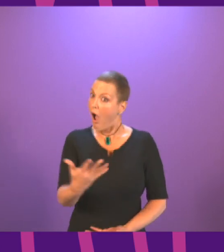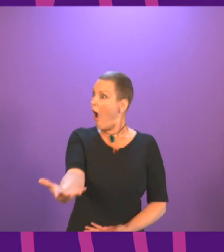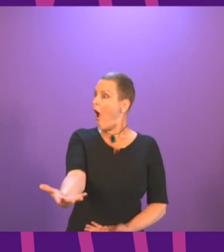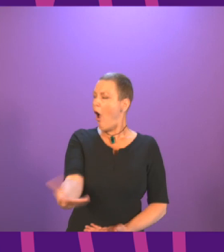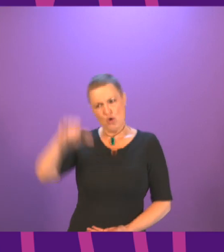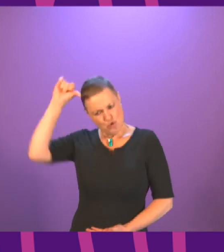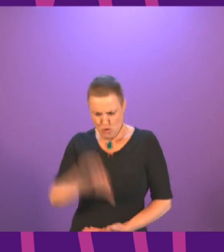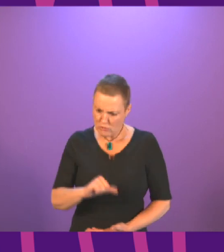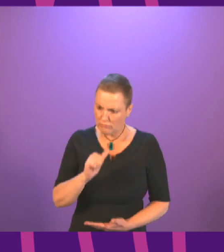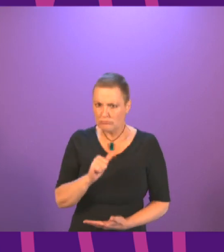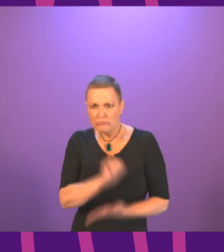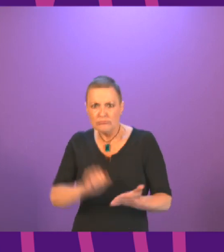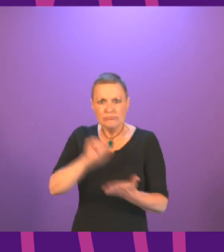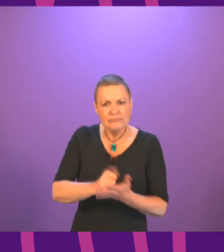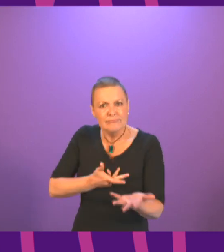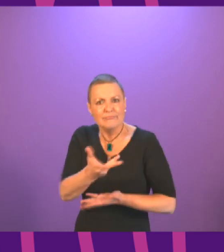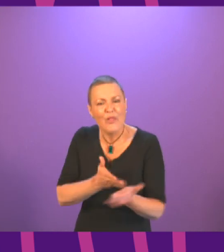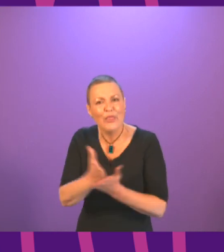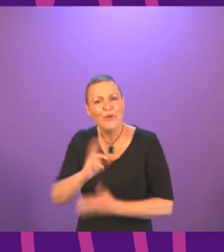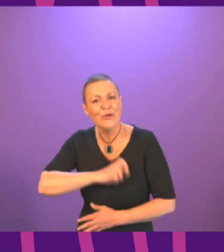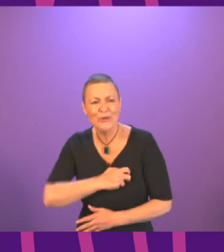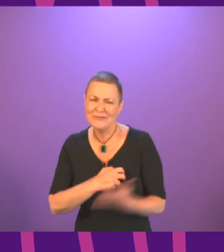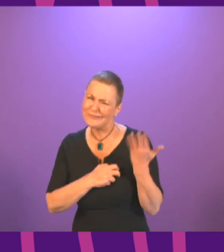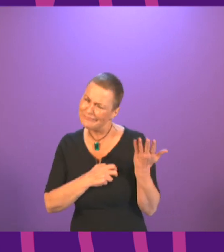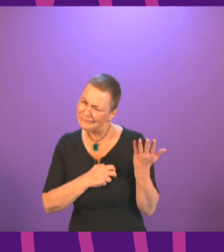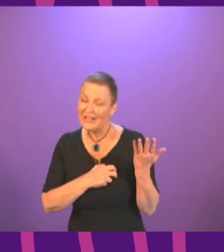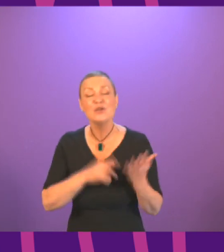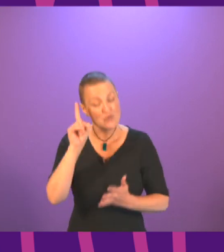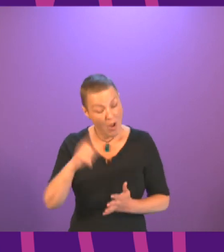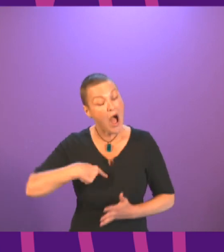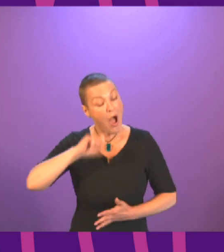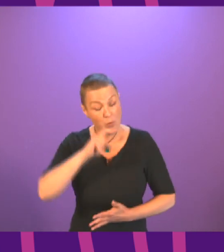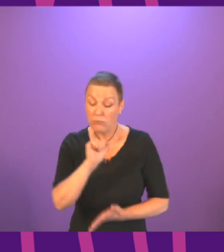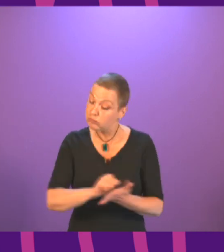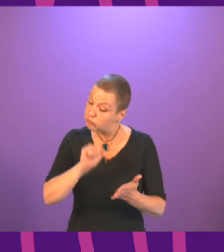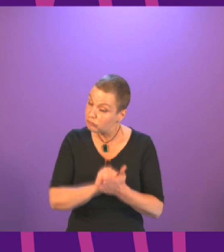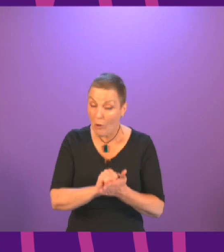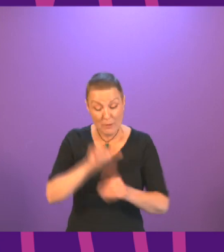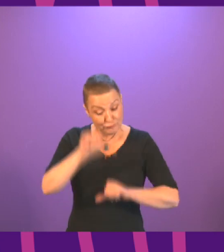a pay deal without proper negotiation. We will negotiate in the proper way, in good